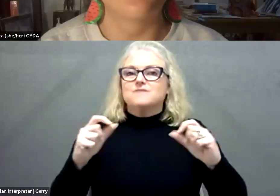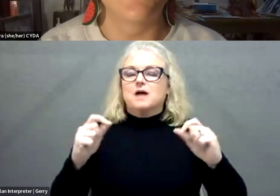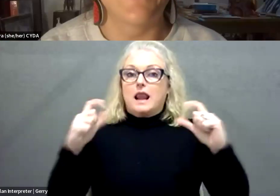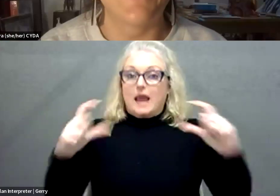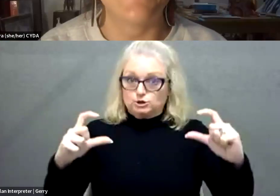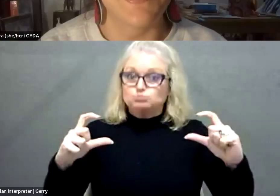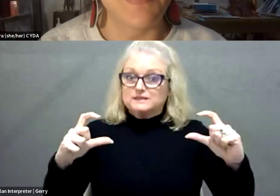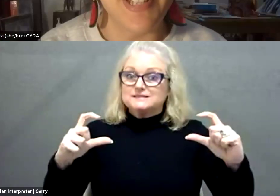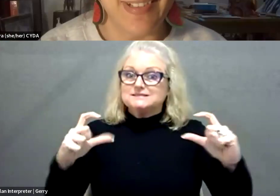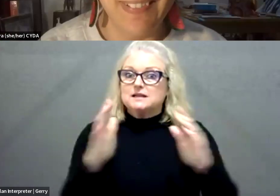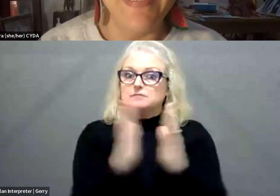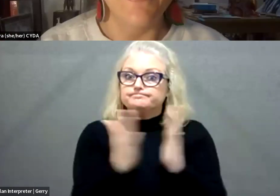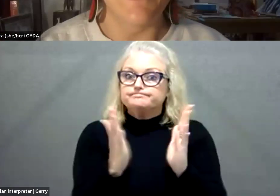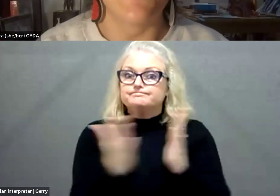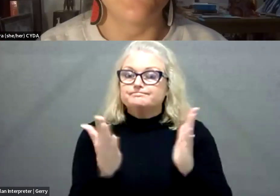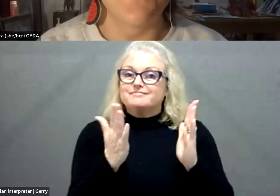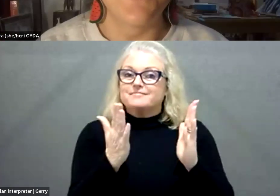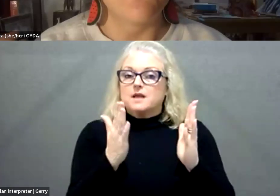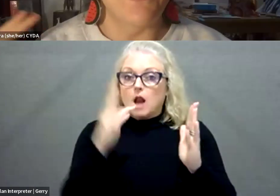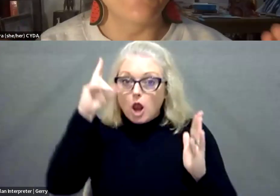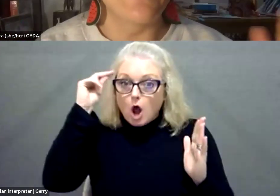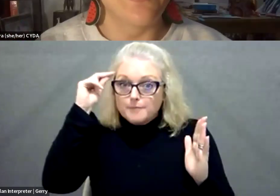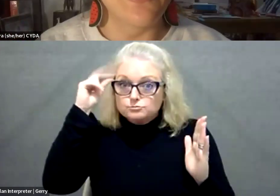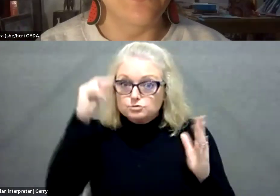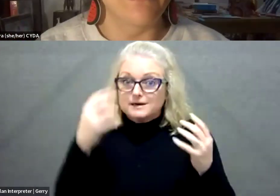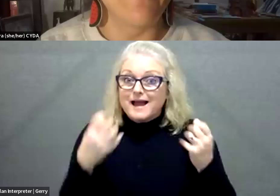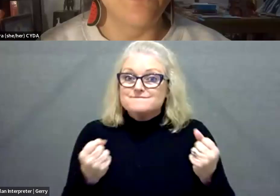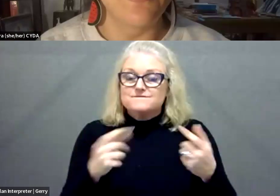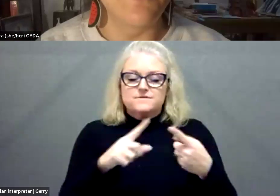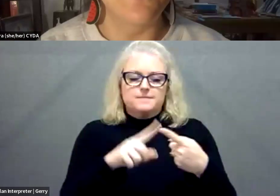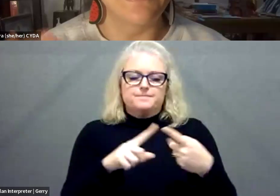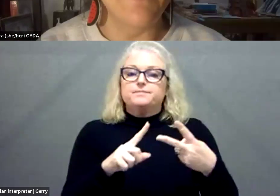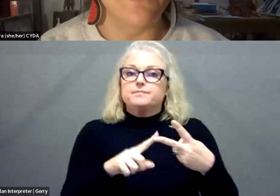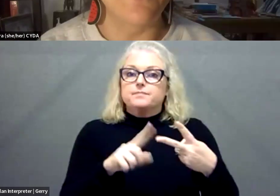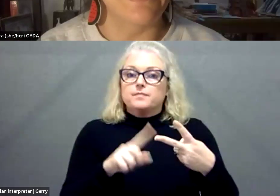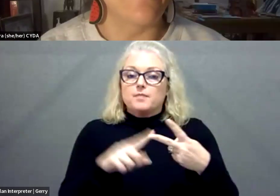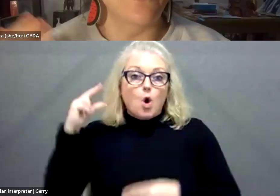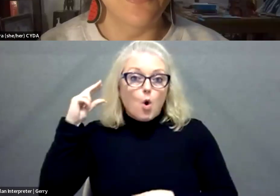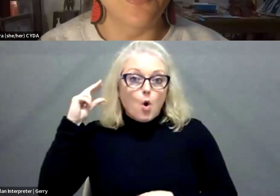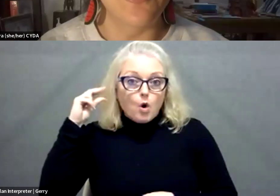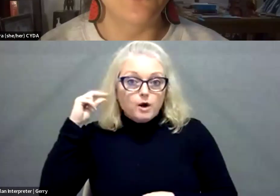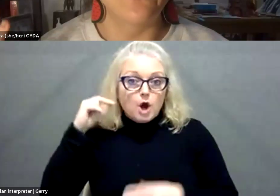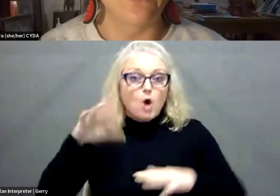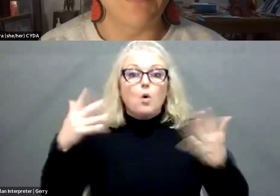of large print titles. But it is also audio books and eBooks and I am not going to talk too long